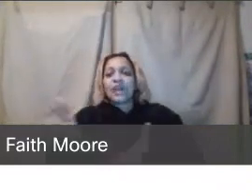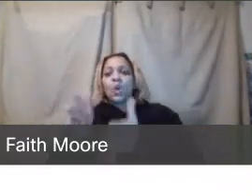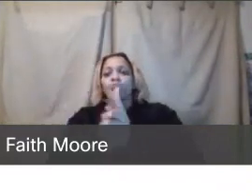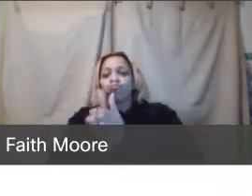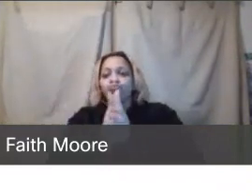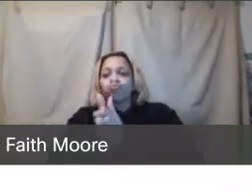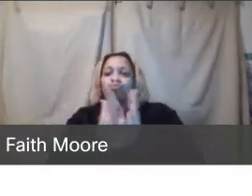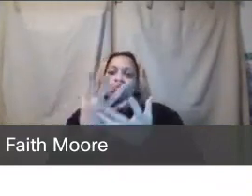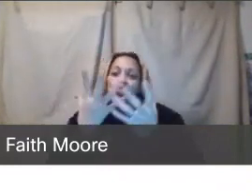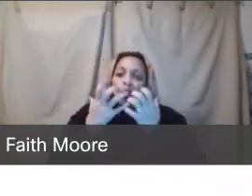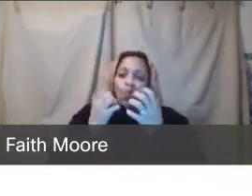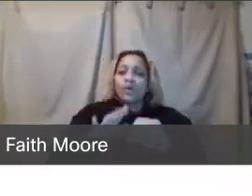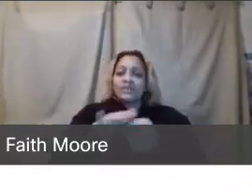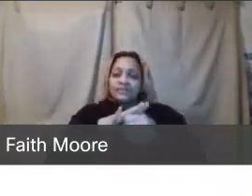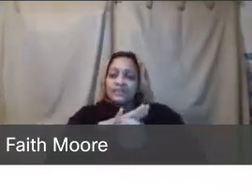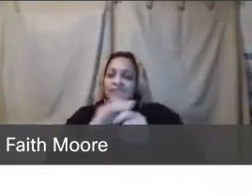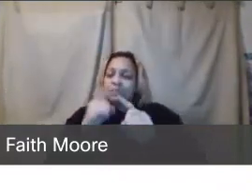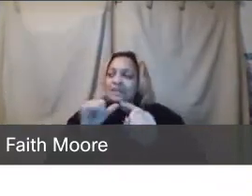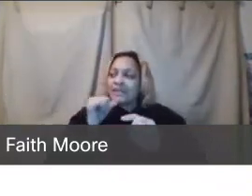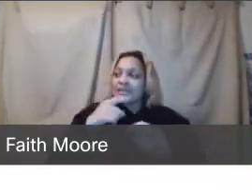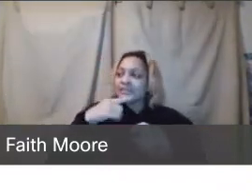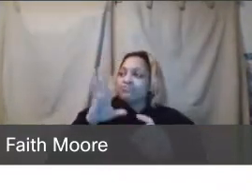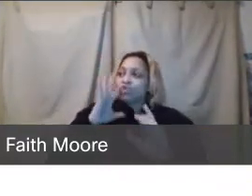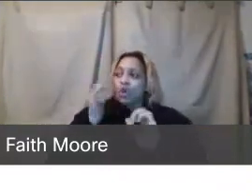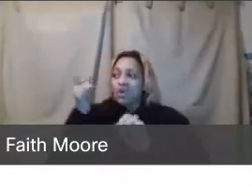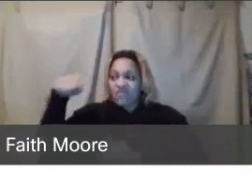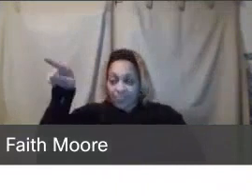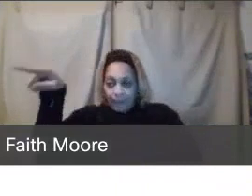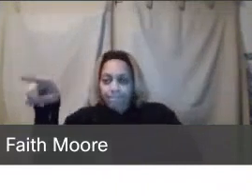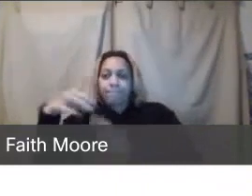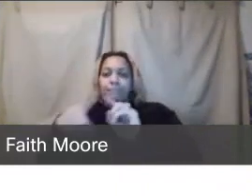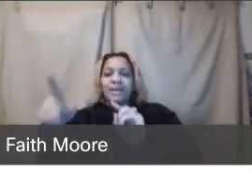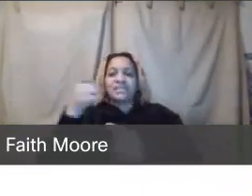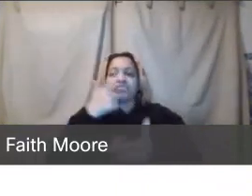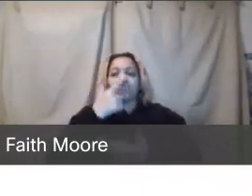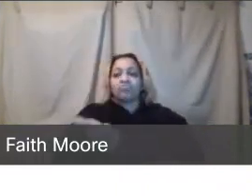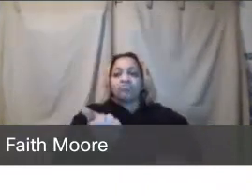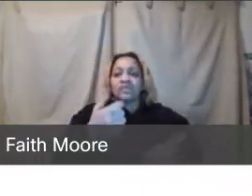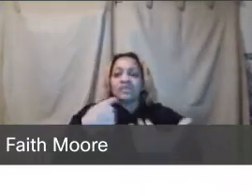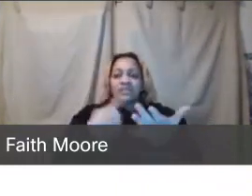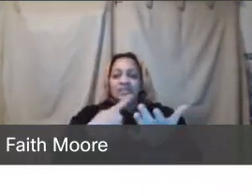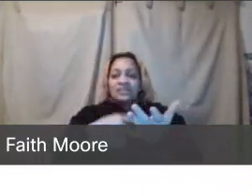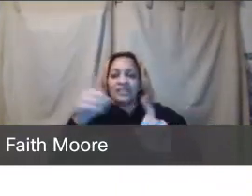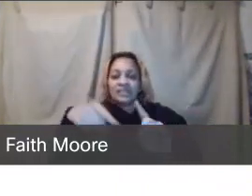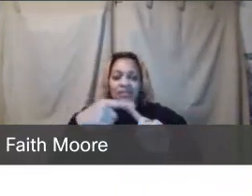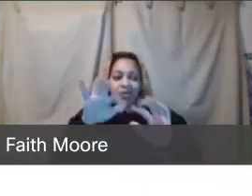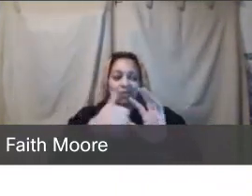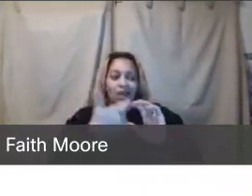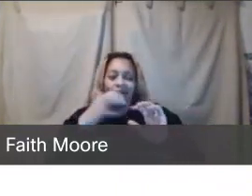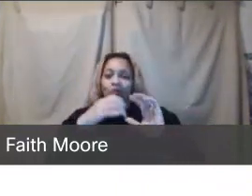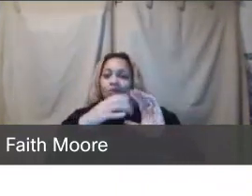Not to put words in their mouth, but I think there's interest in getting to the White House area, primarily for photo opportunities.